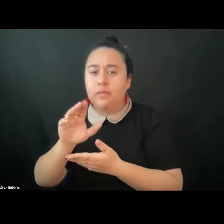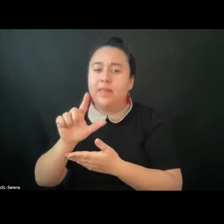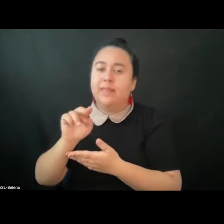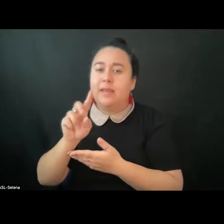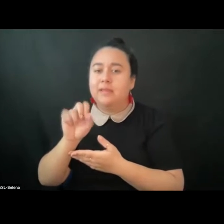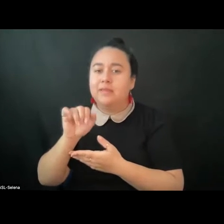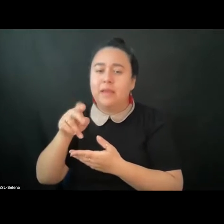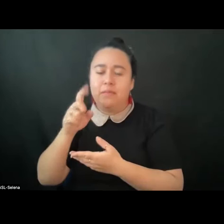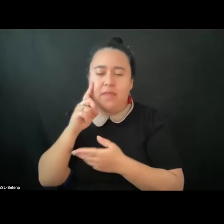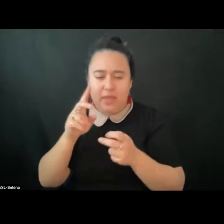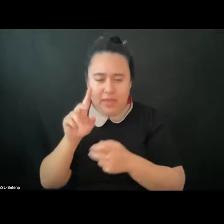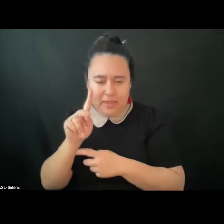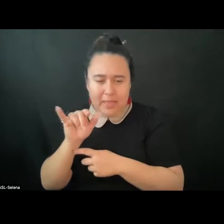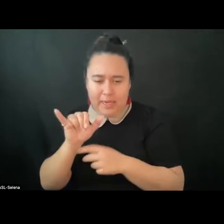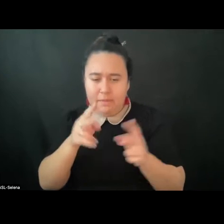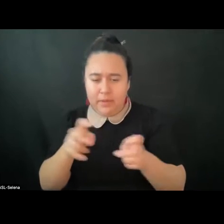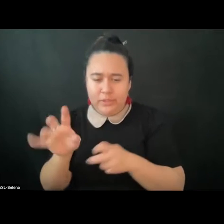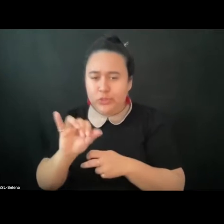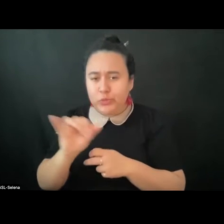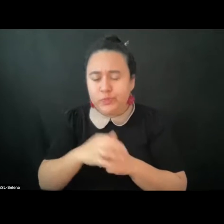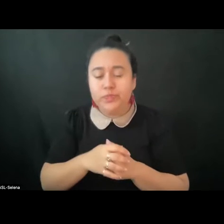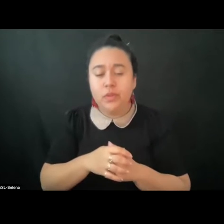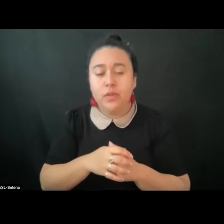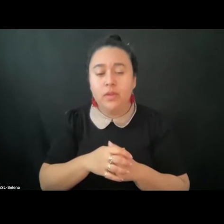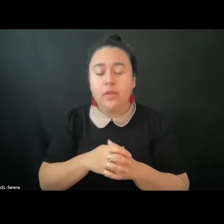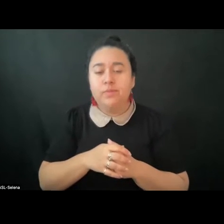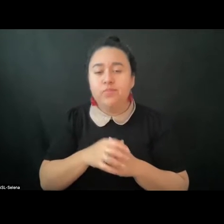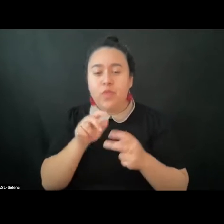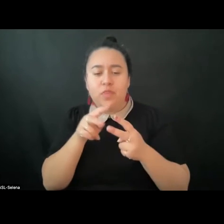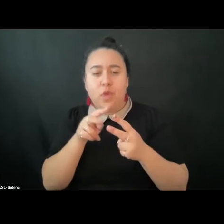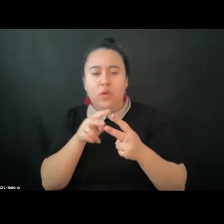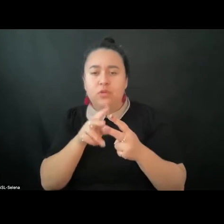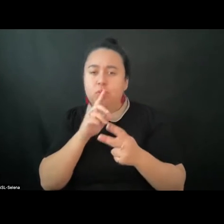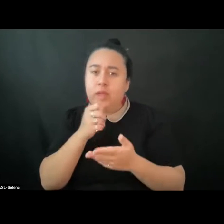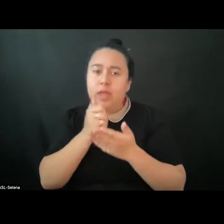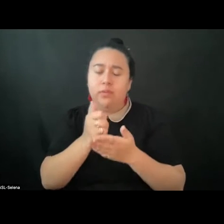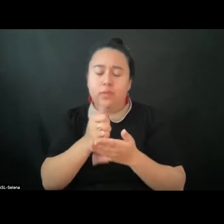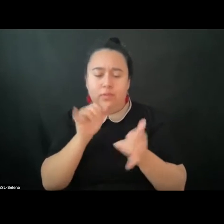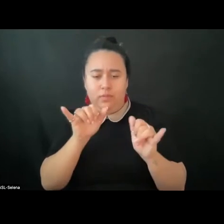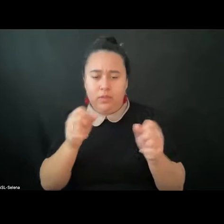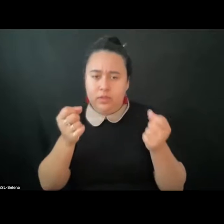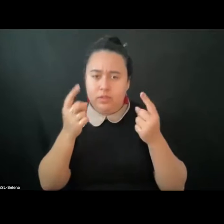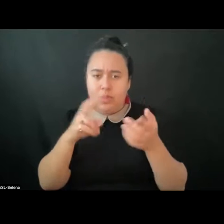These can really help you just kind of ground yourself in, like, what journalistic practice might